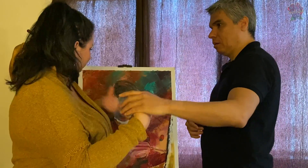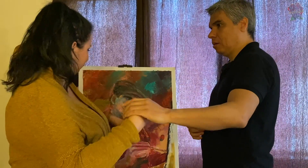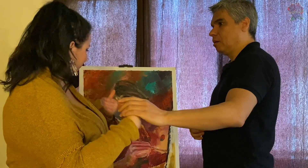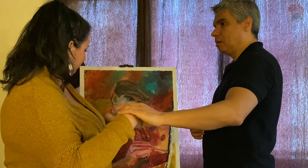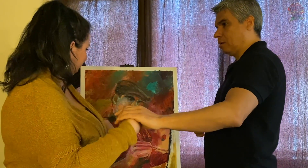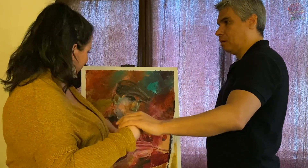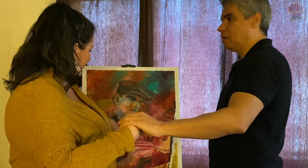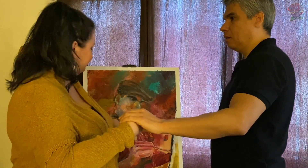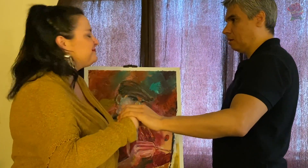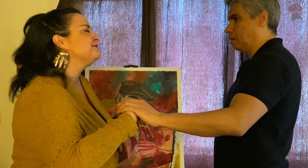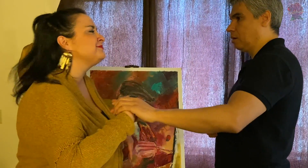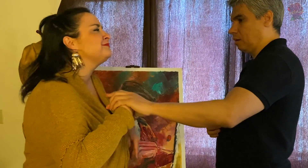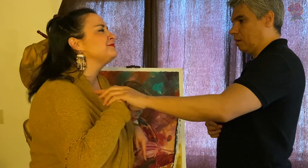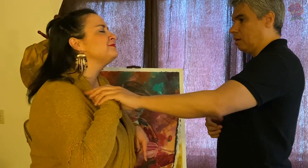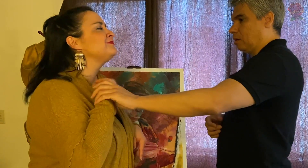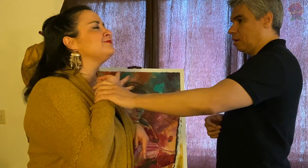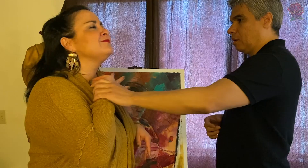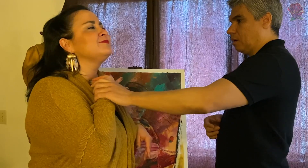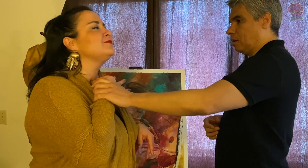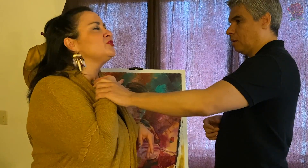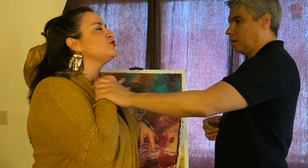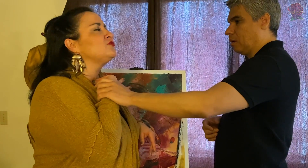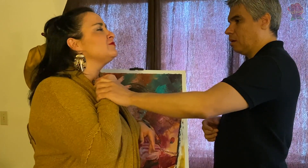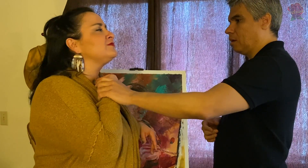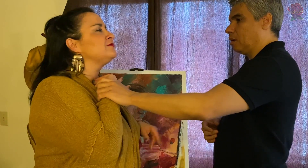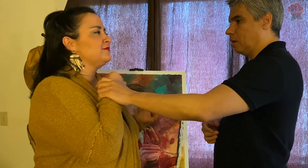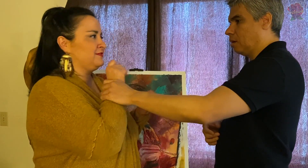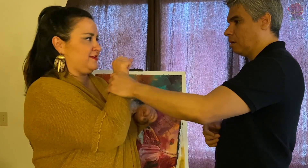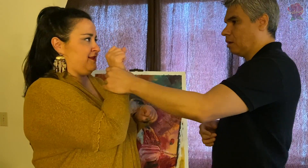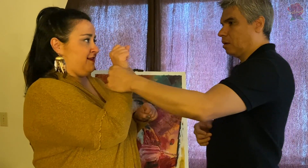Wow. I'm curious.